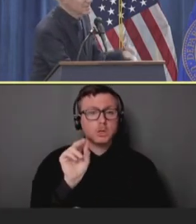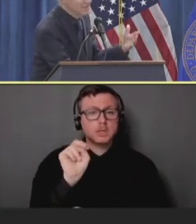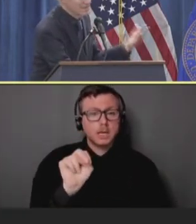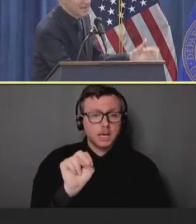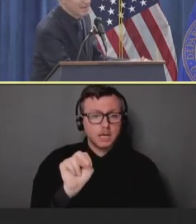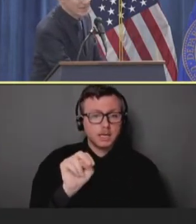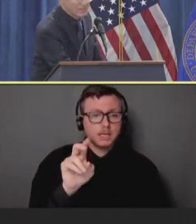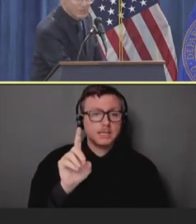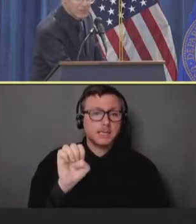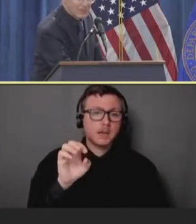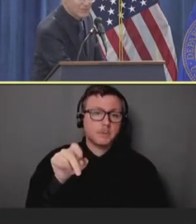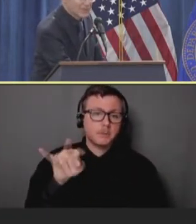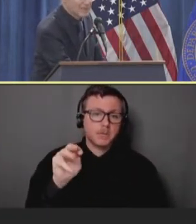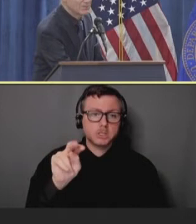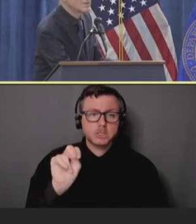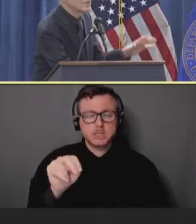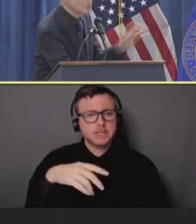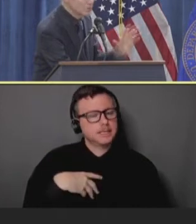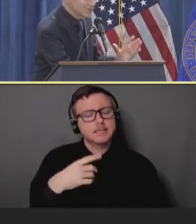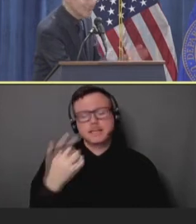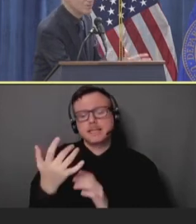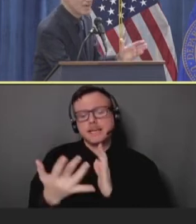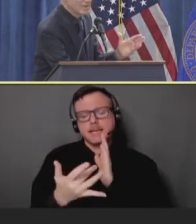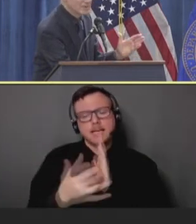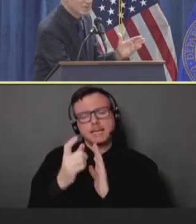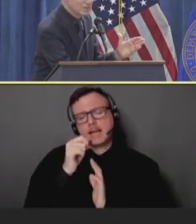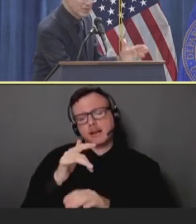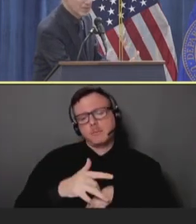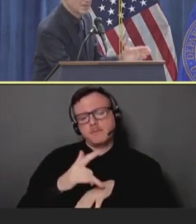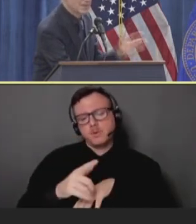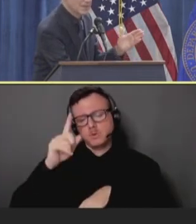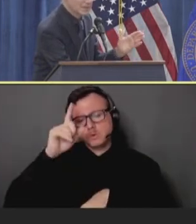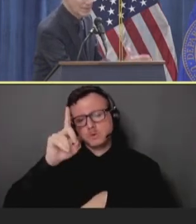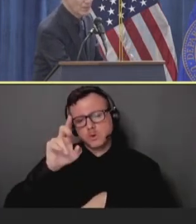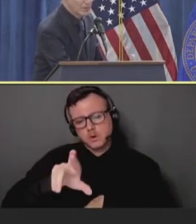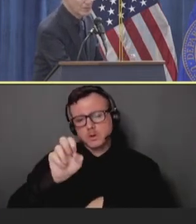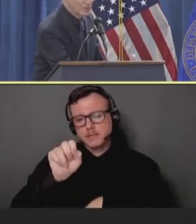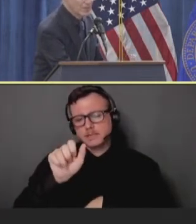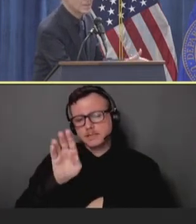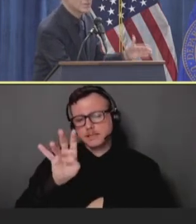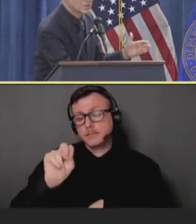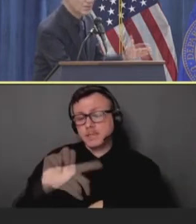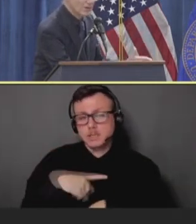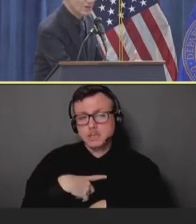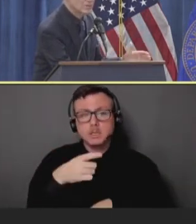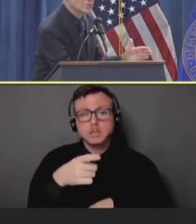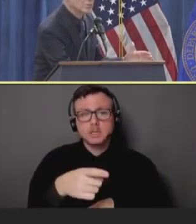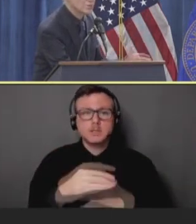technique not available to Dr. Sabin, to stabilize the attenuation so that the viruses could